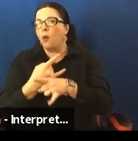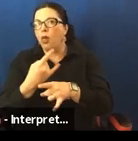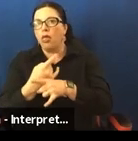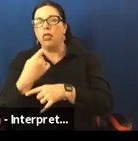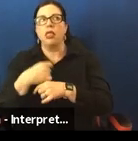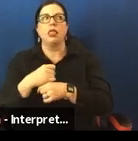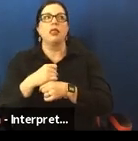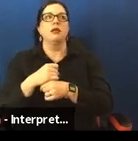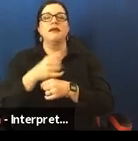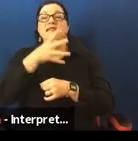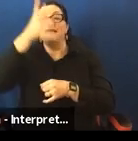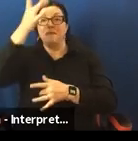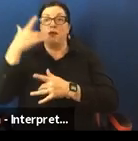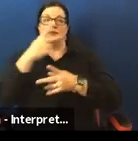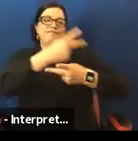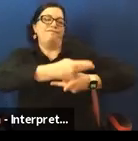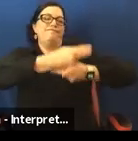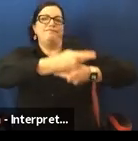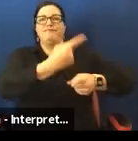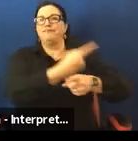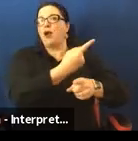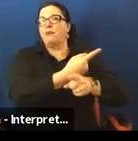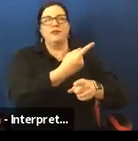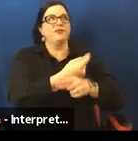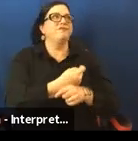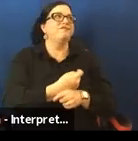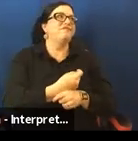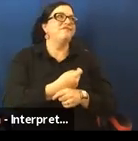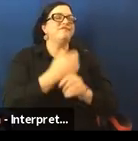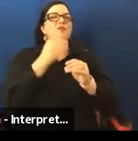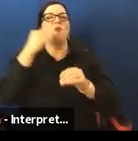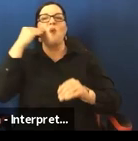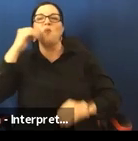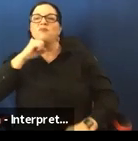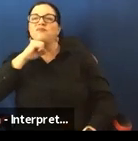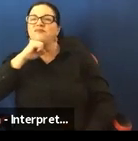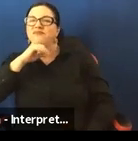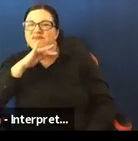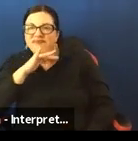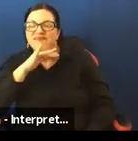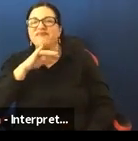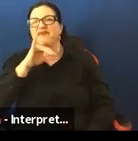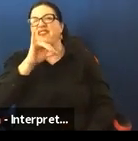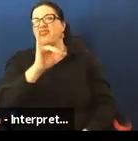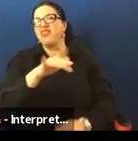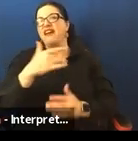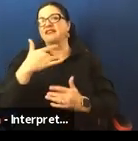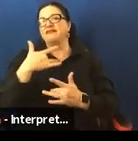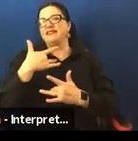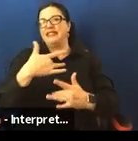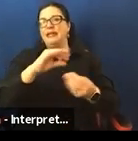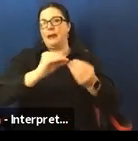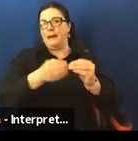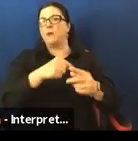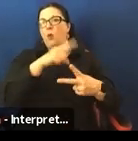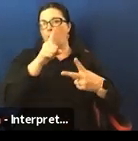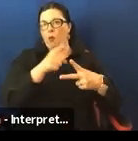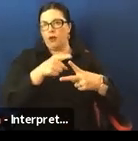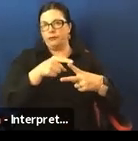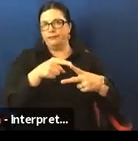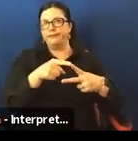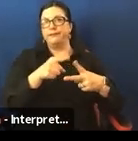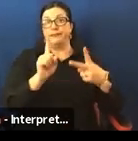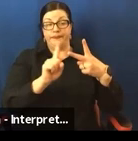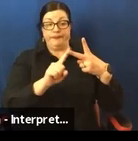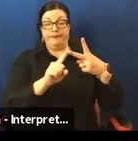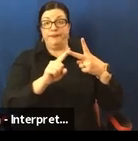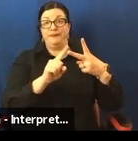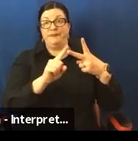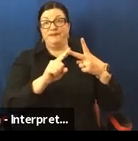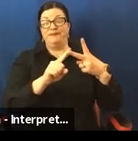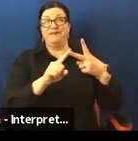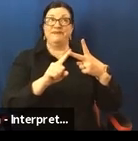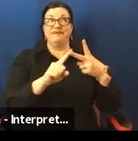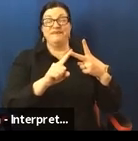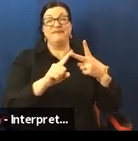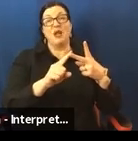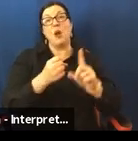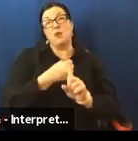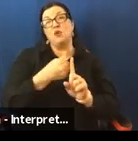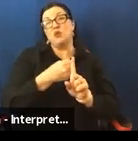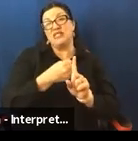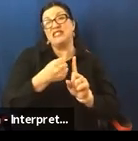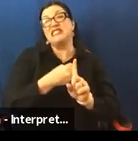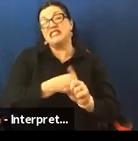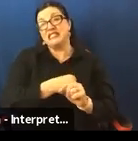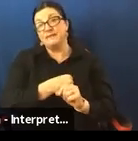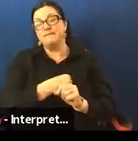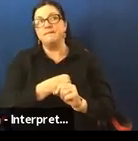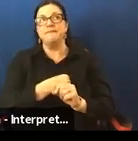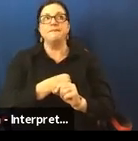Jason Williams: Lots of extremely dirty homes, those sorts of things. And, and then the number two is at risk or their sibling was abused. So if we have one youth that is maybe physically abused.